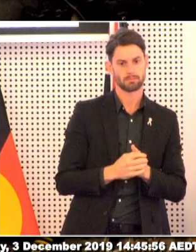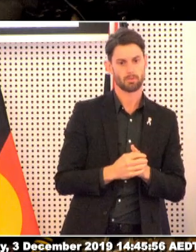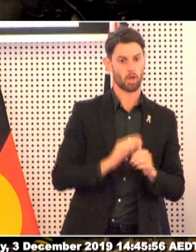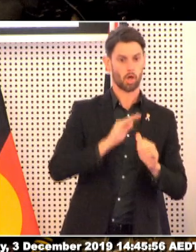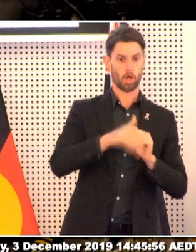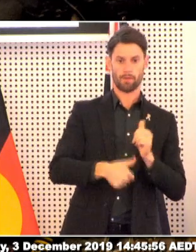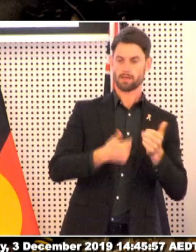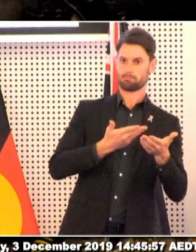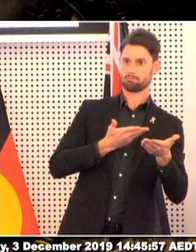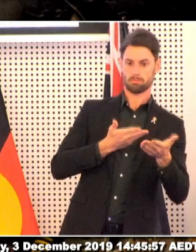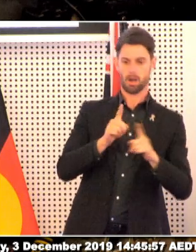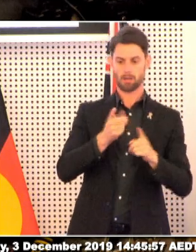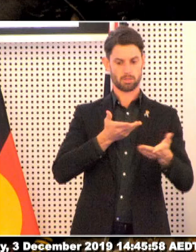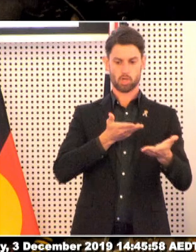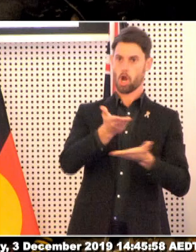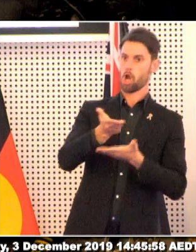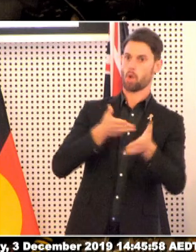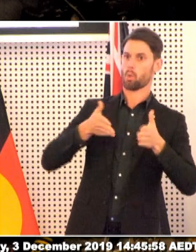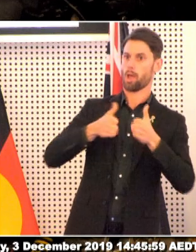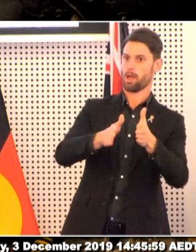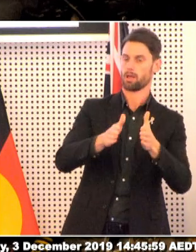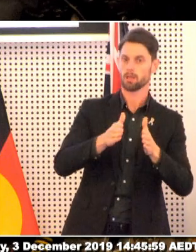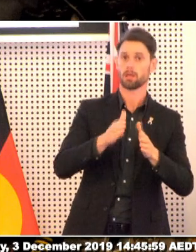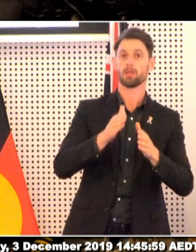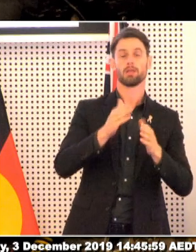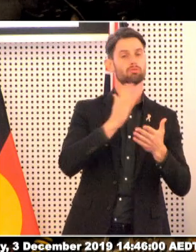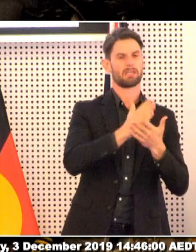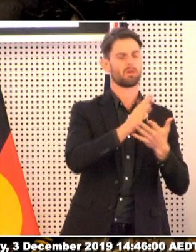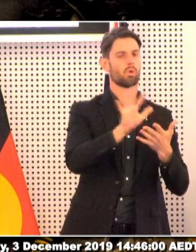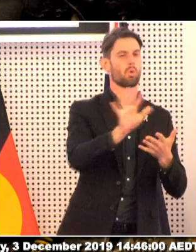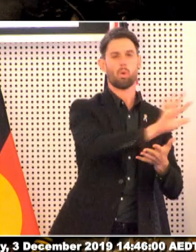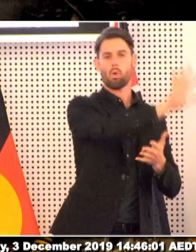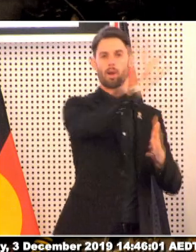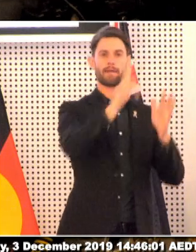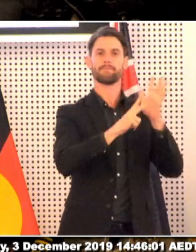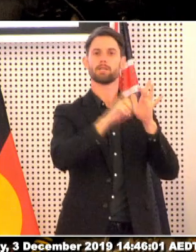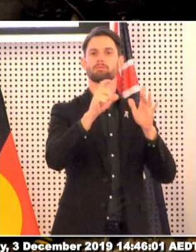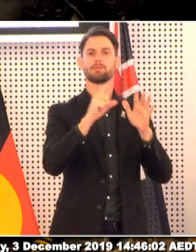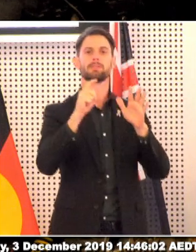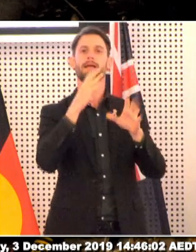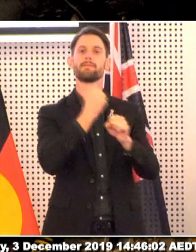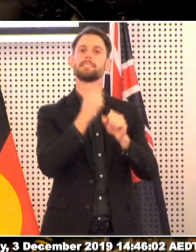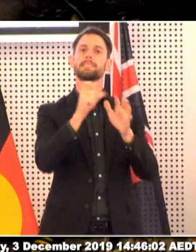responsibility. And the theory behind the dialogue model is that it helps change